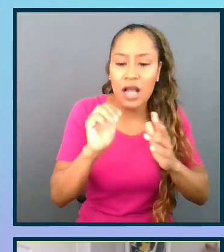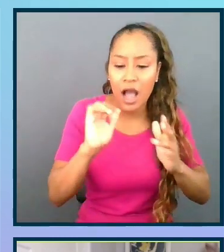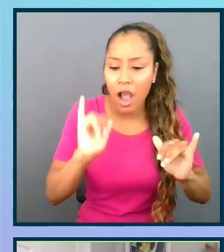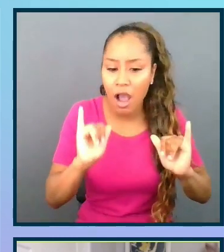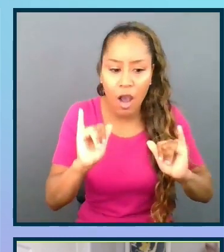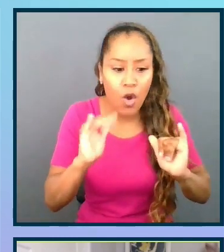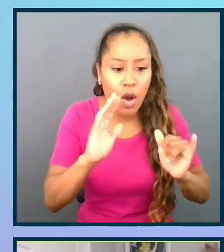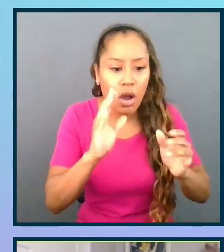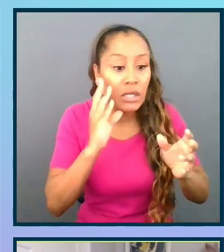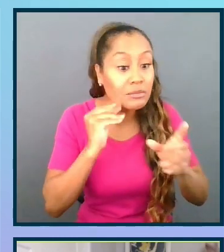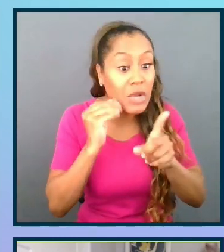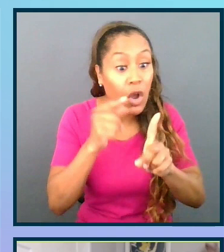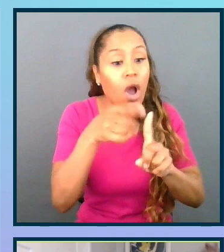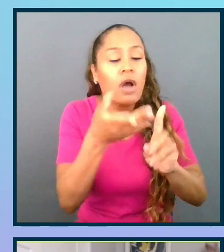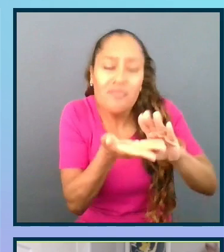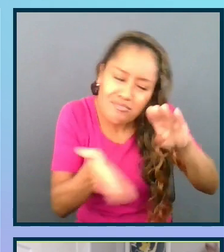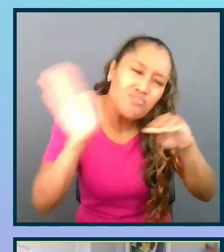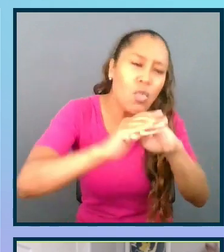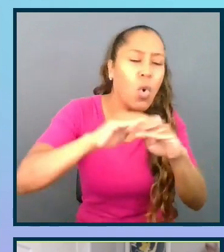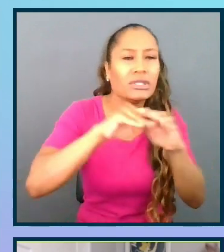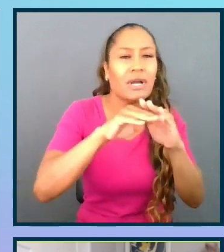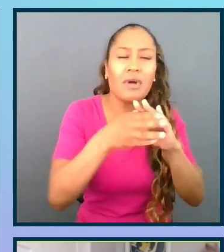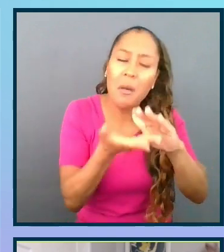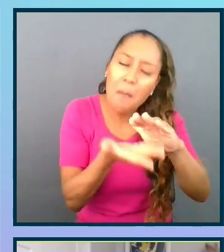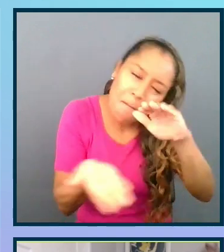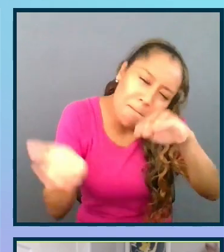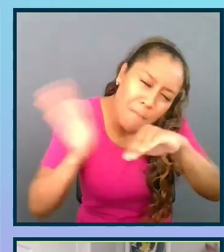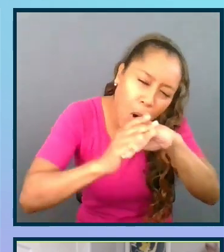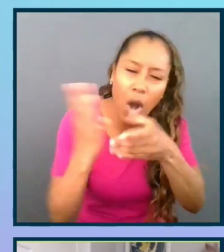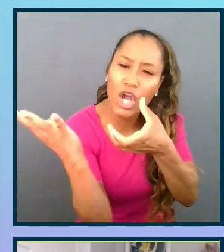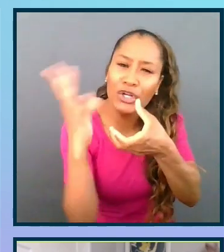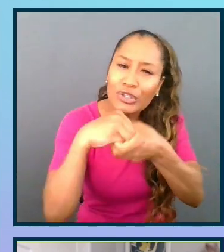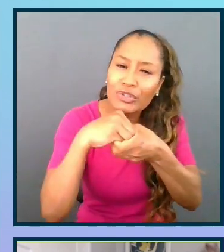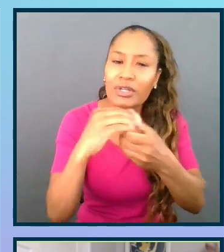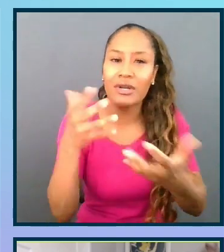more accessible and more inclusive, and meet the needs of our users.